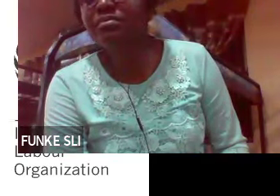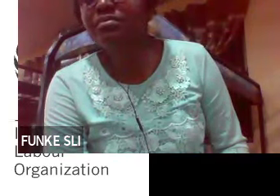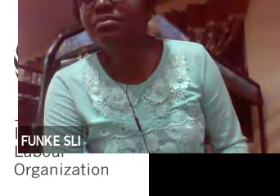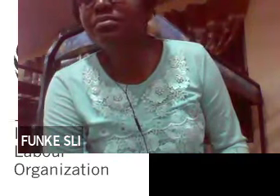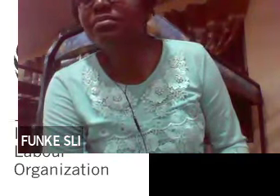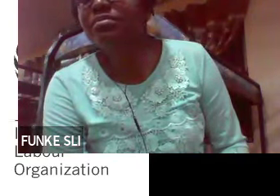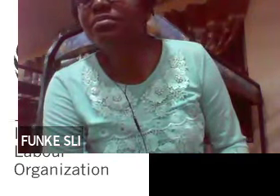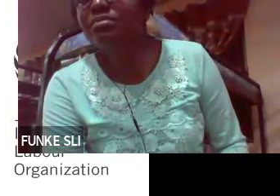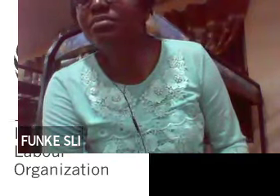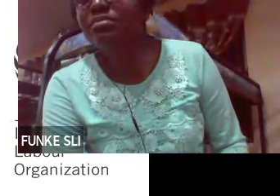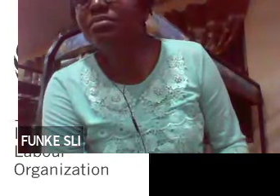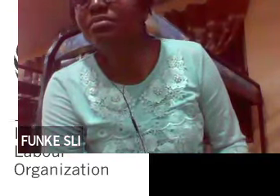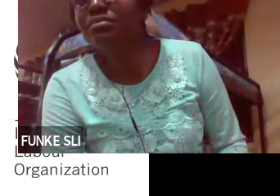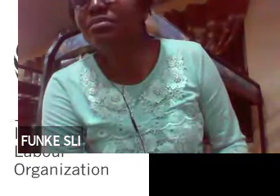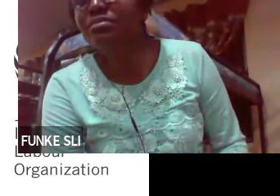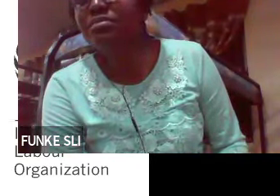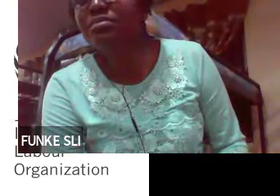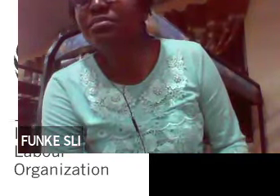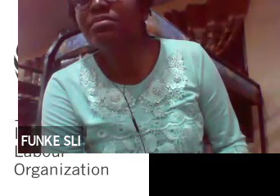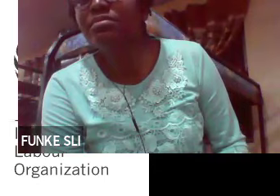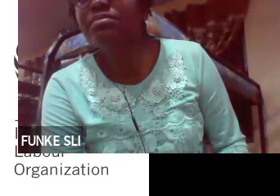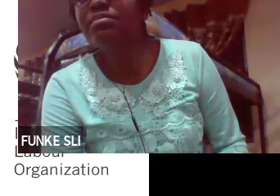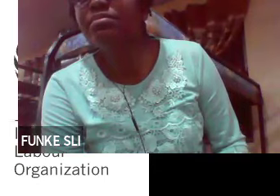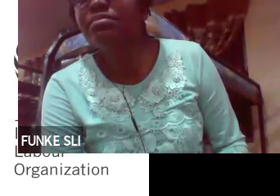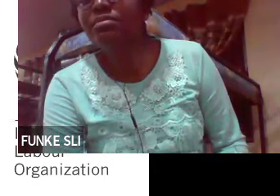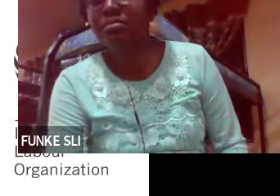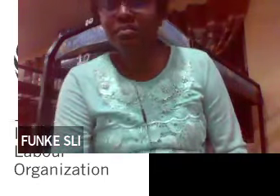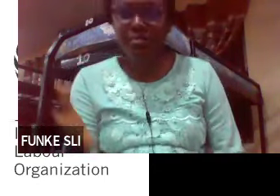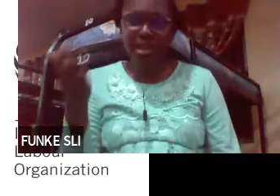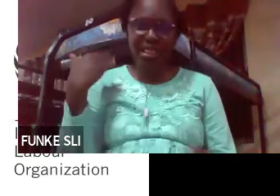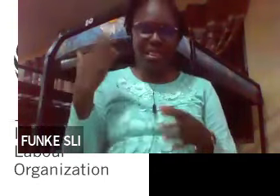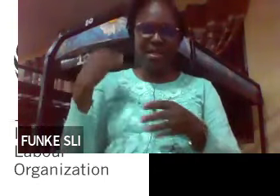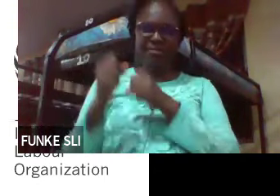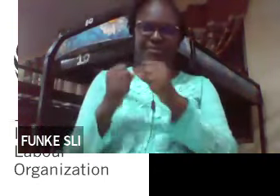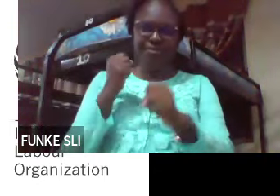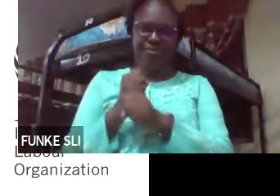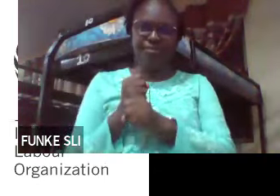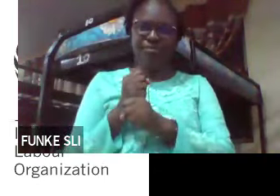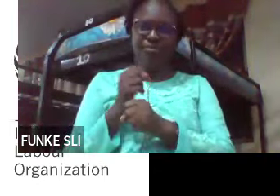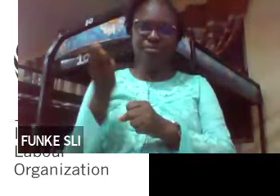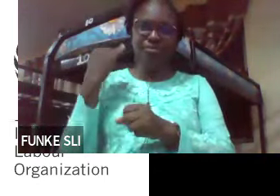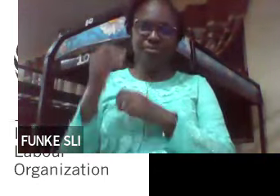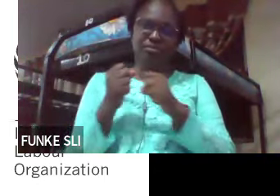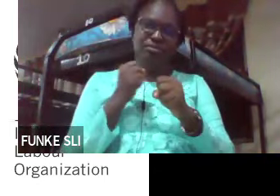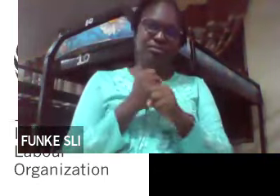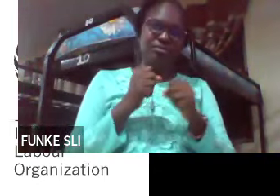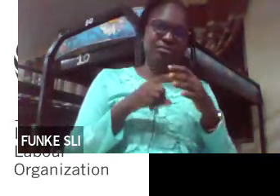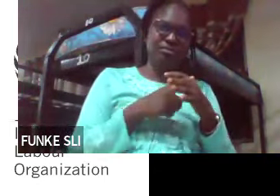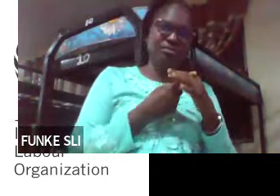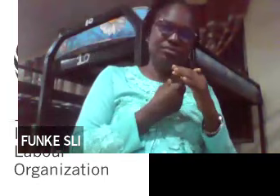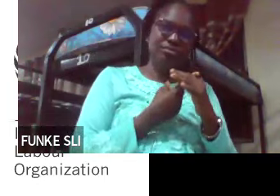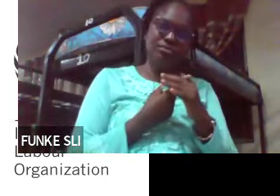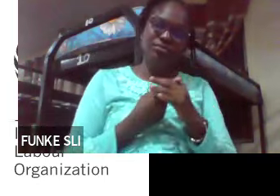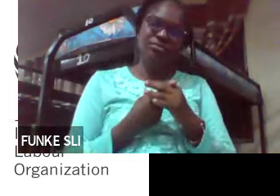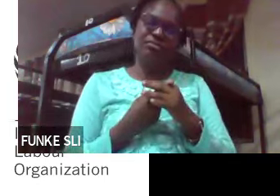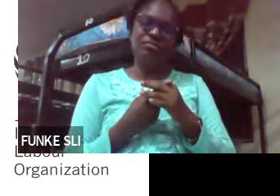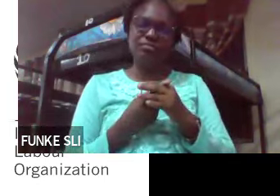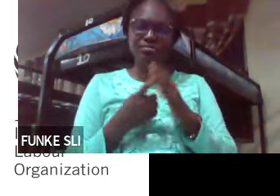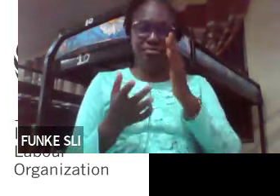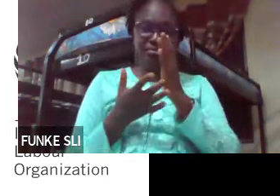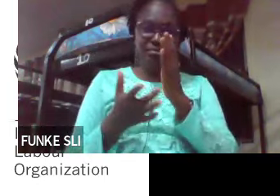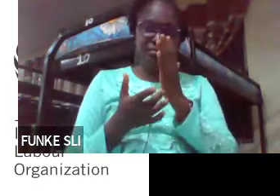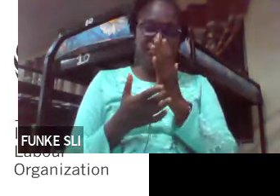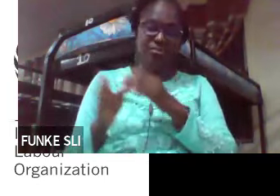Queen Christopher: Yes, I started last year to diversify into tech. And that's why I wasn't doing my